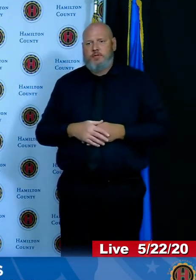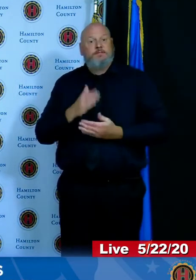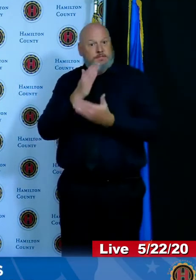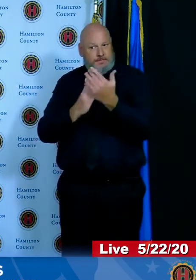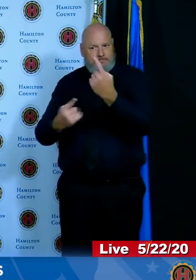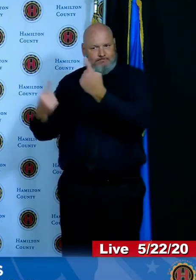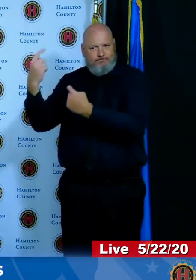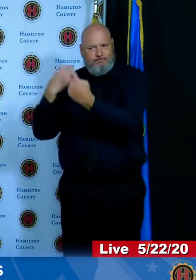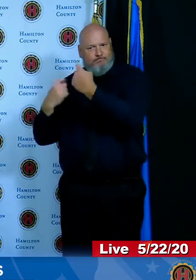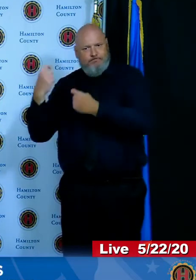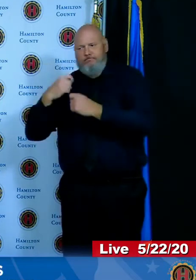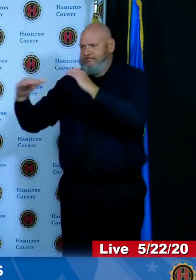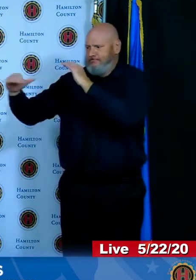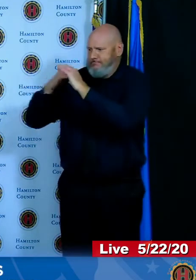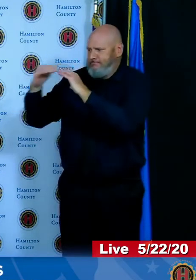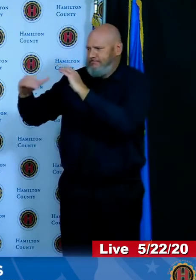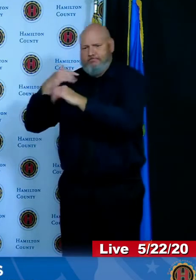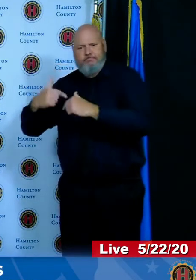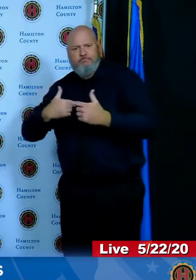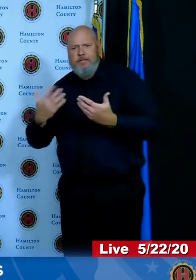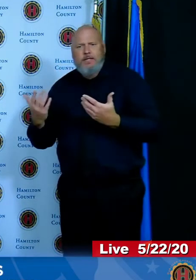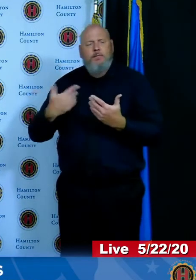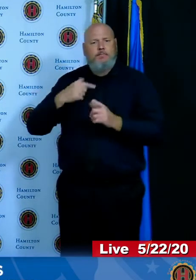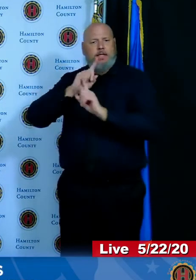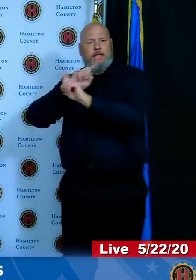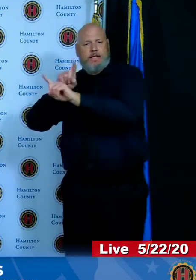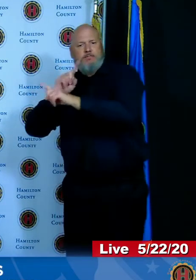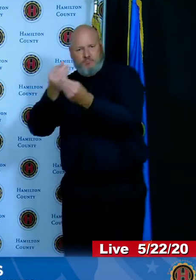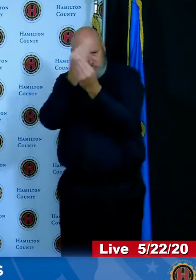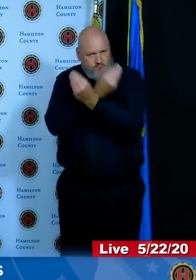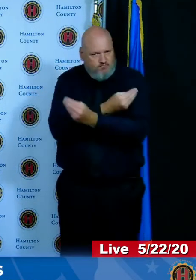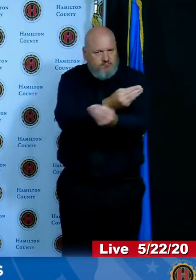several of announcements first the Ohio Department of Health issued a new health